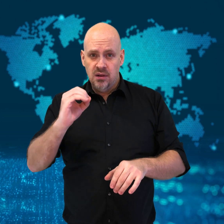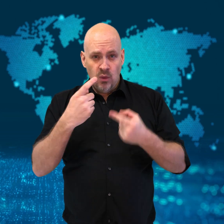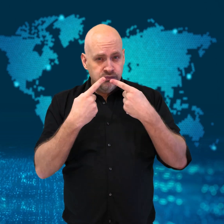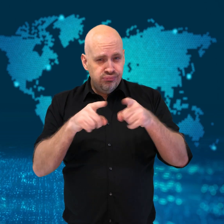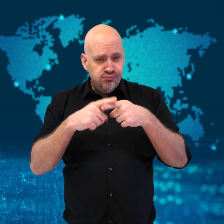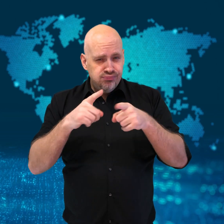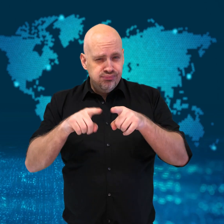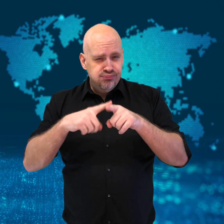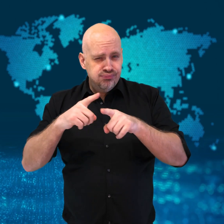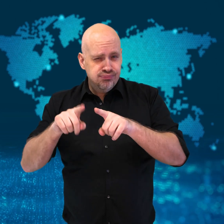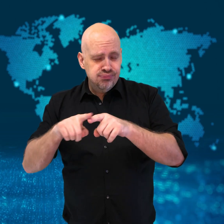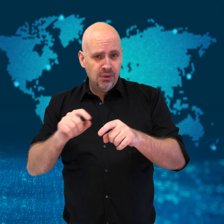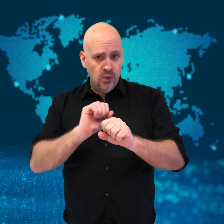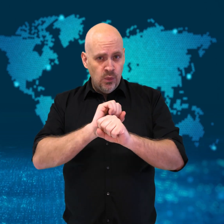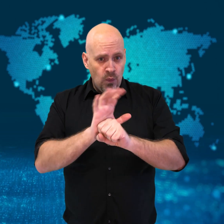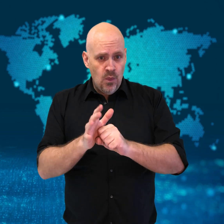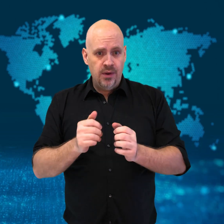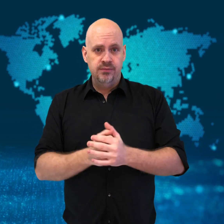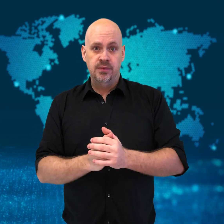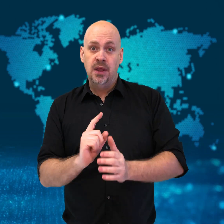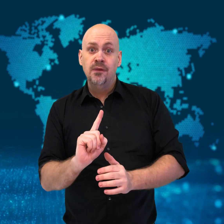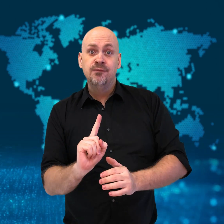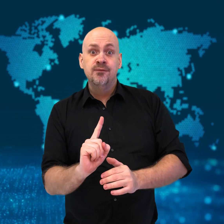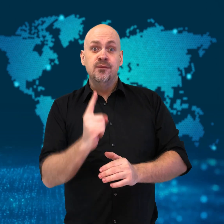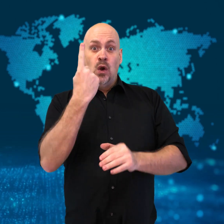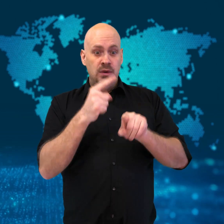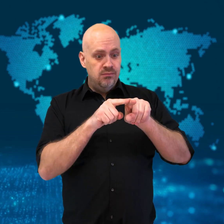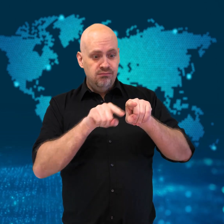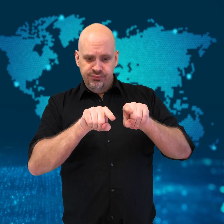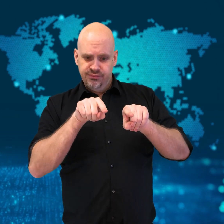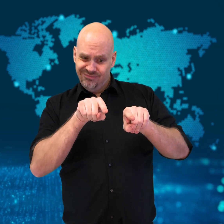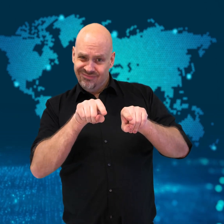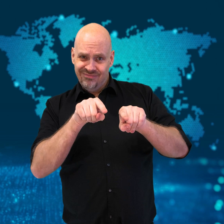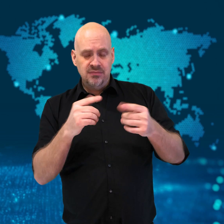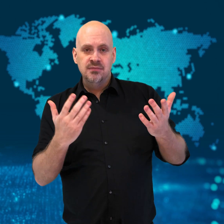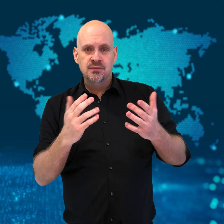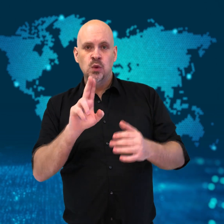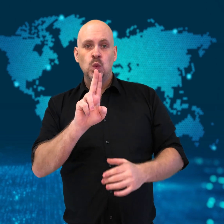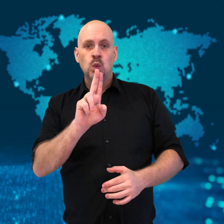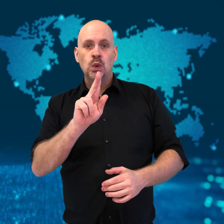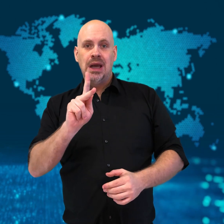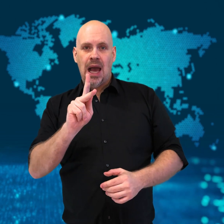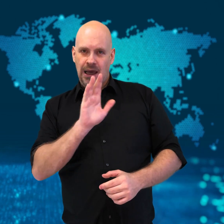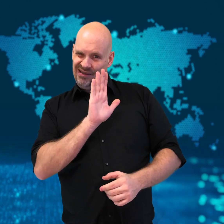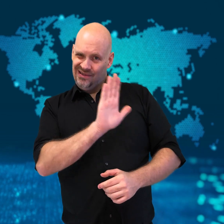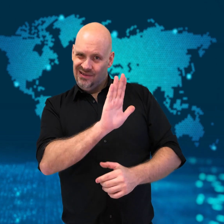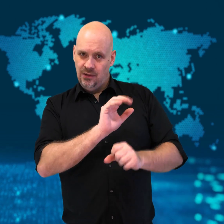and that strain is now in at least 75 countries.